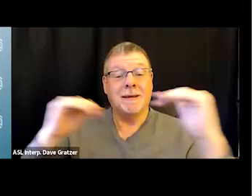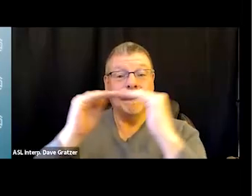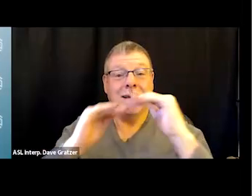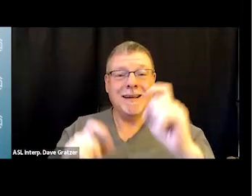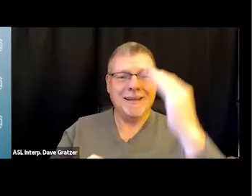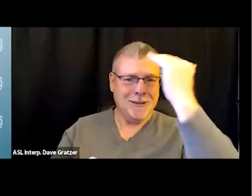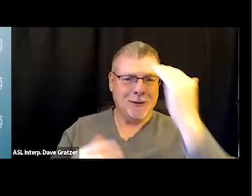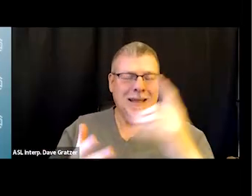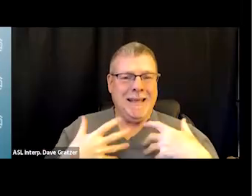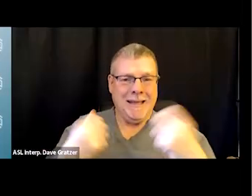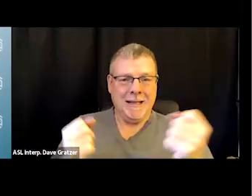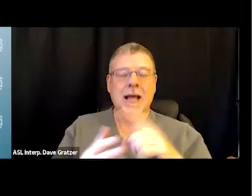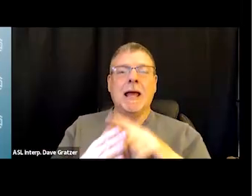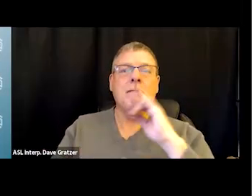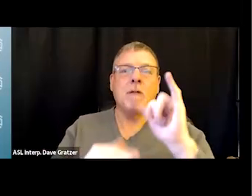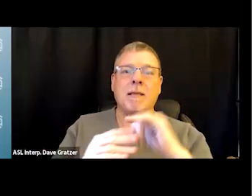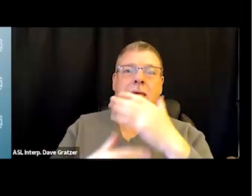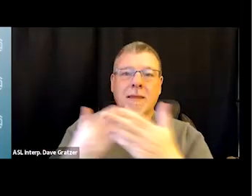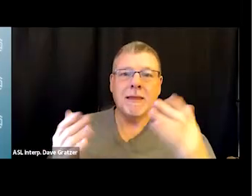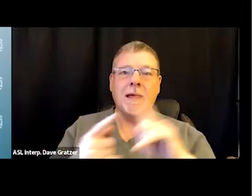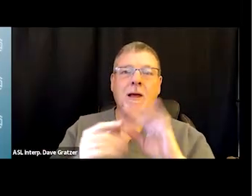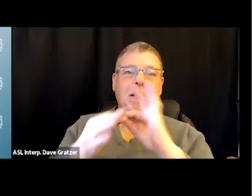Public and Ending Overreliance on Jails.